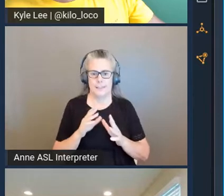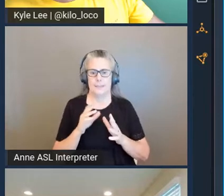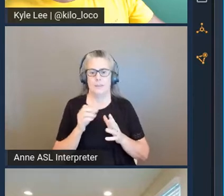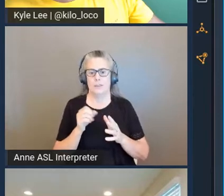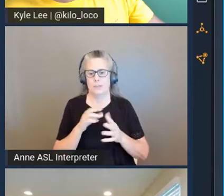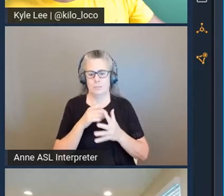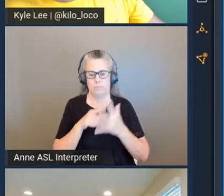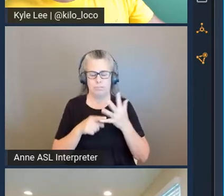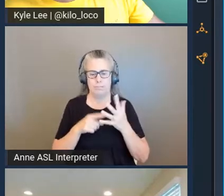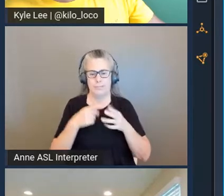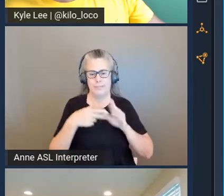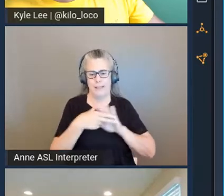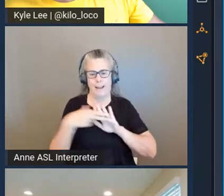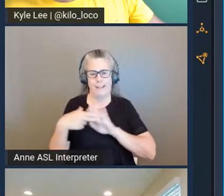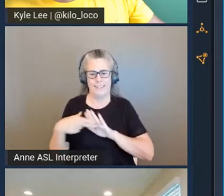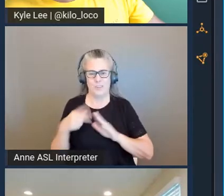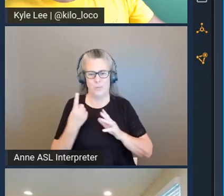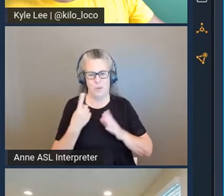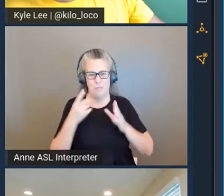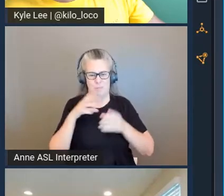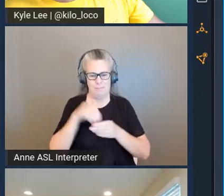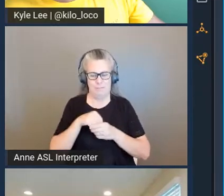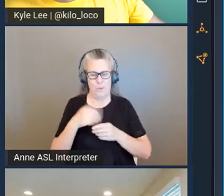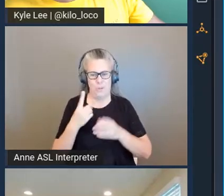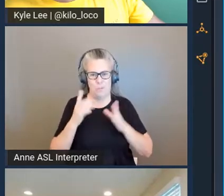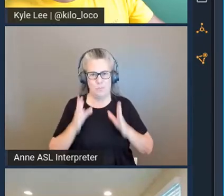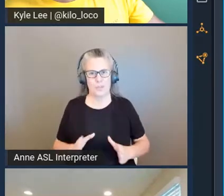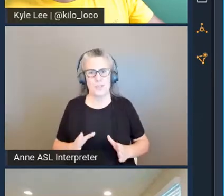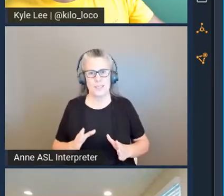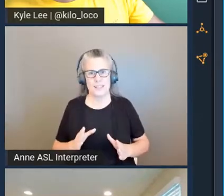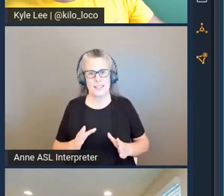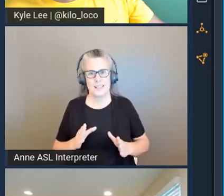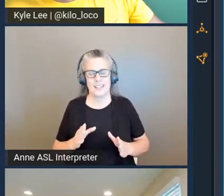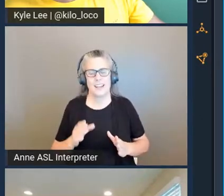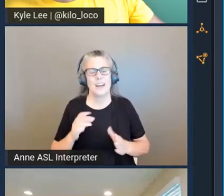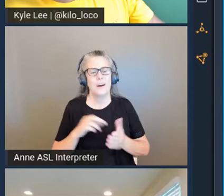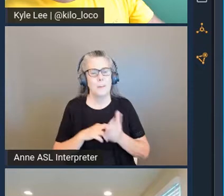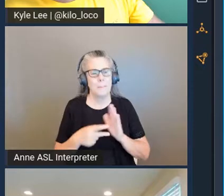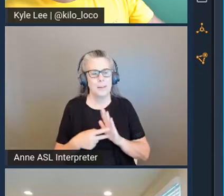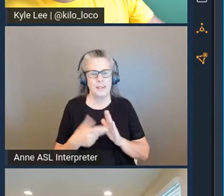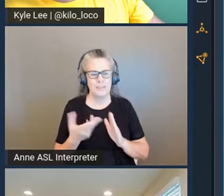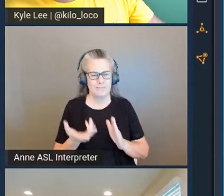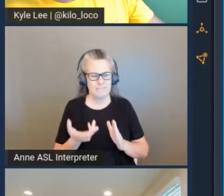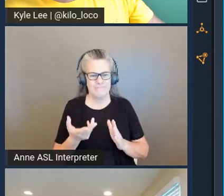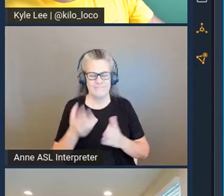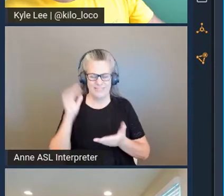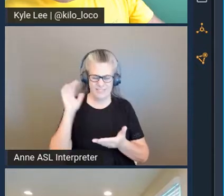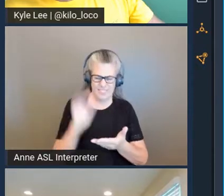and multiple interfaces is, uh, reduces the productivity of our data workers.